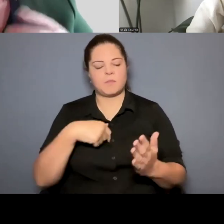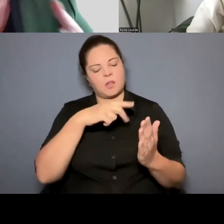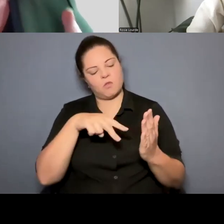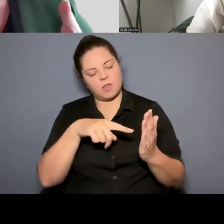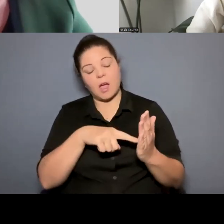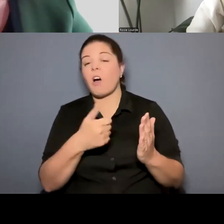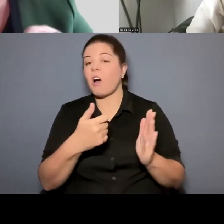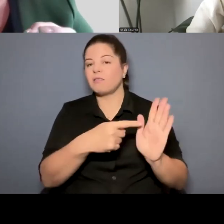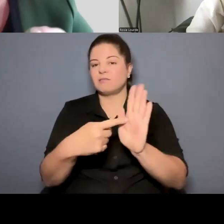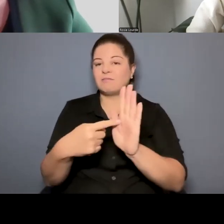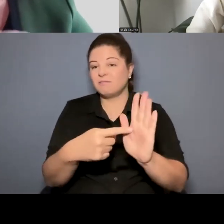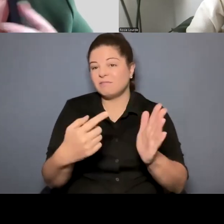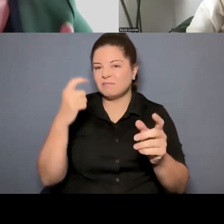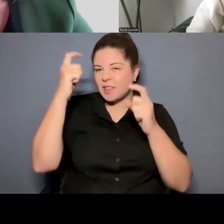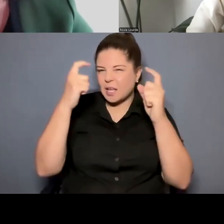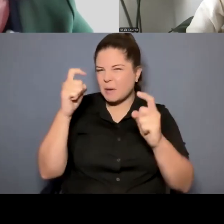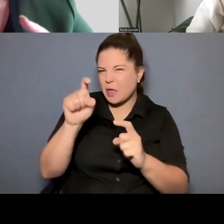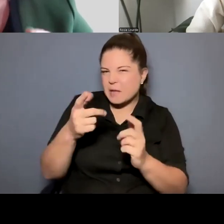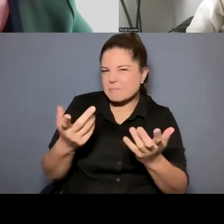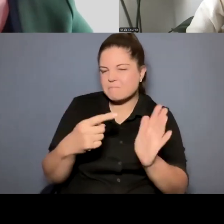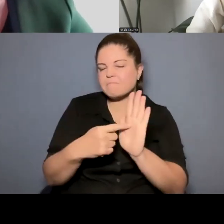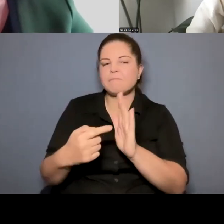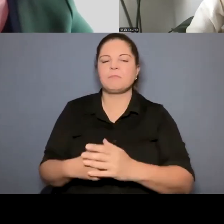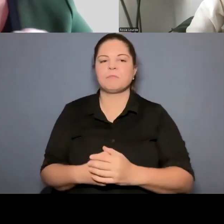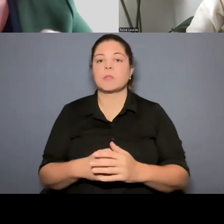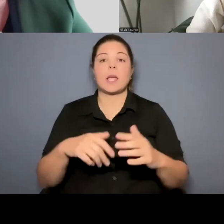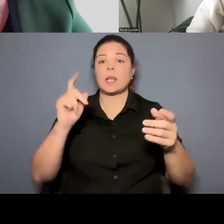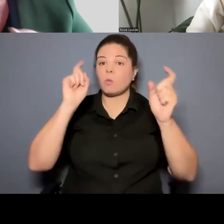Here are some things to think about and if you have any concerns, please come to me and I will